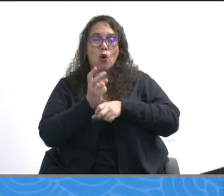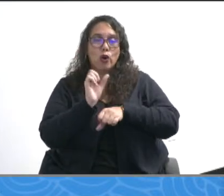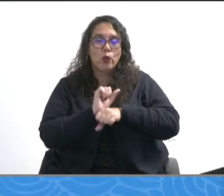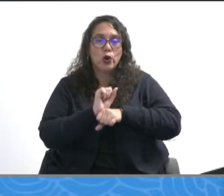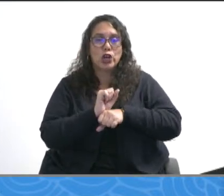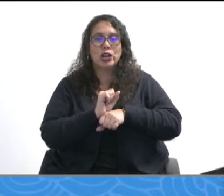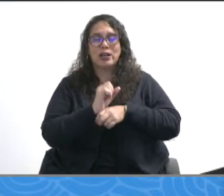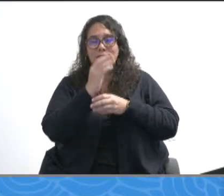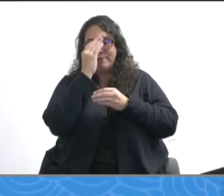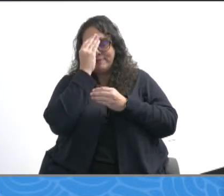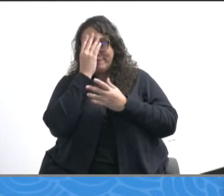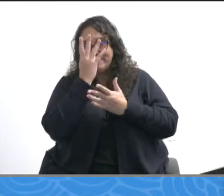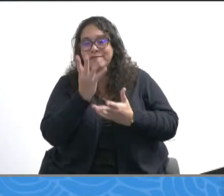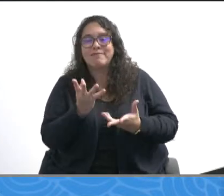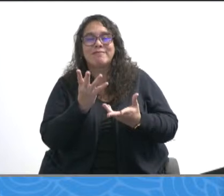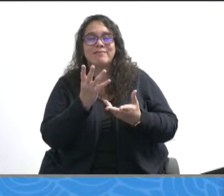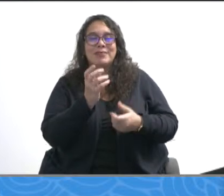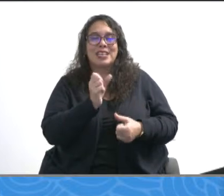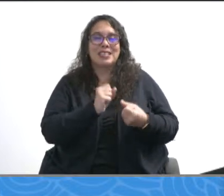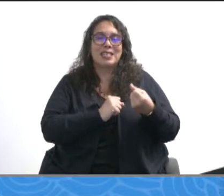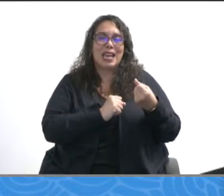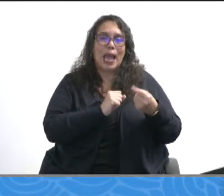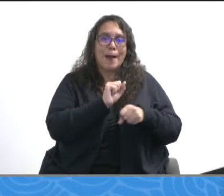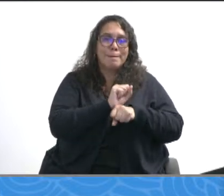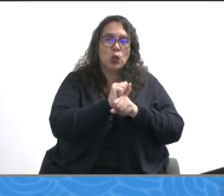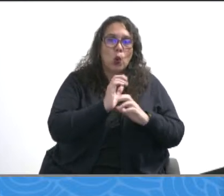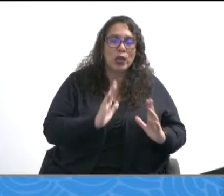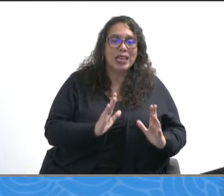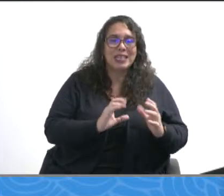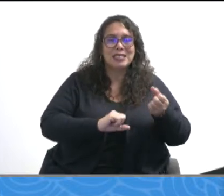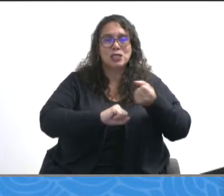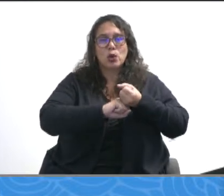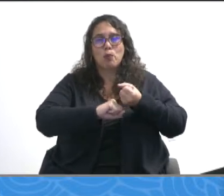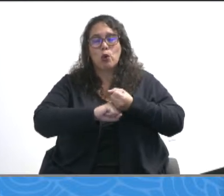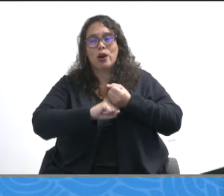of the support from our parents, our community,